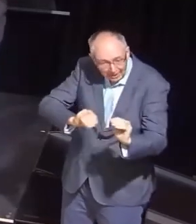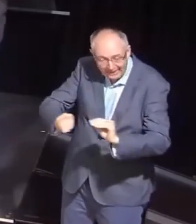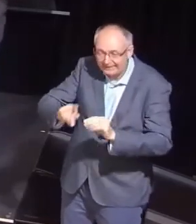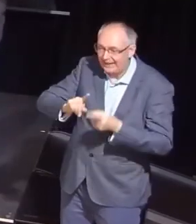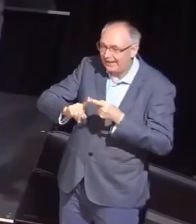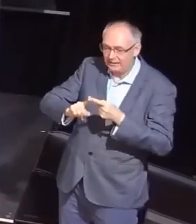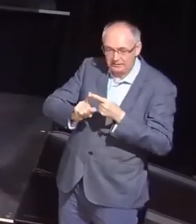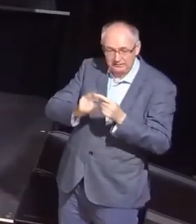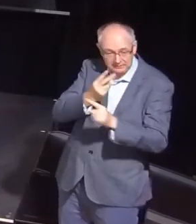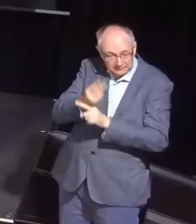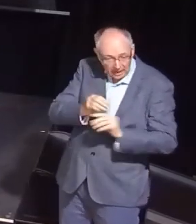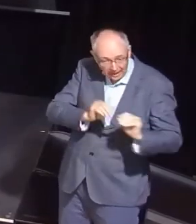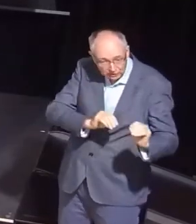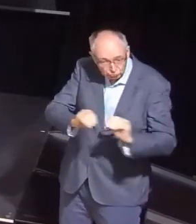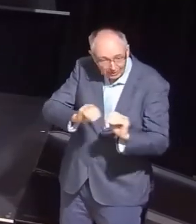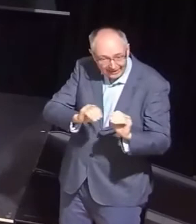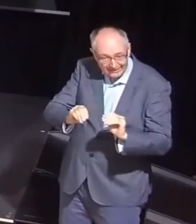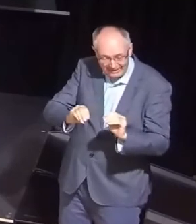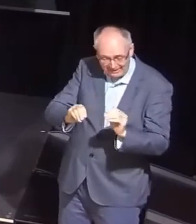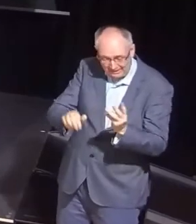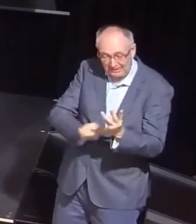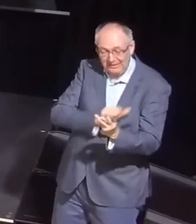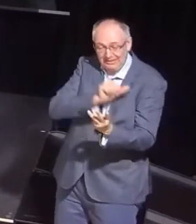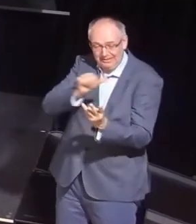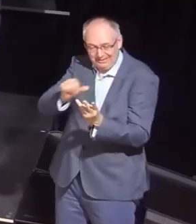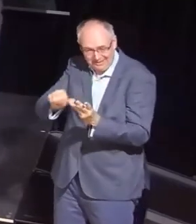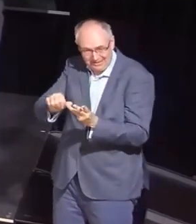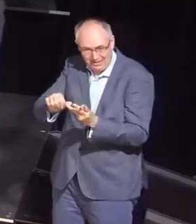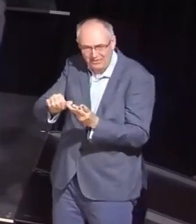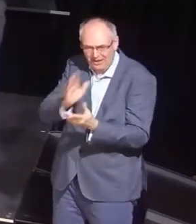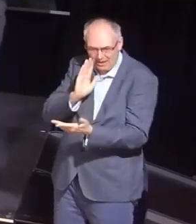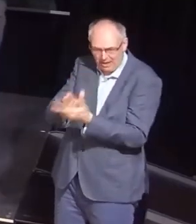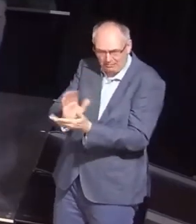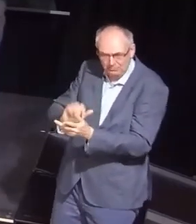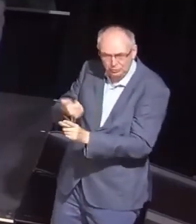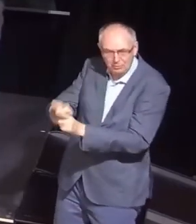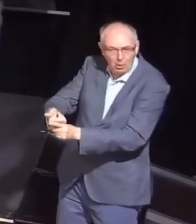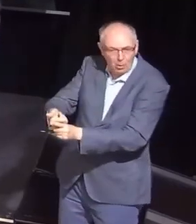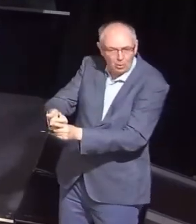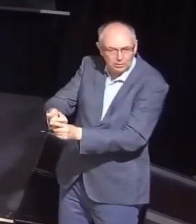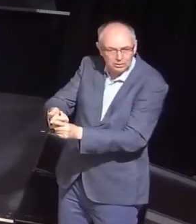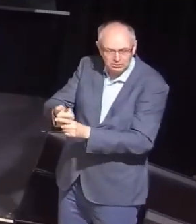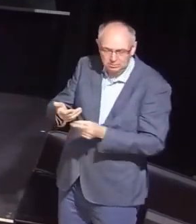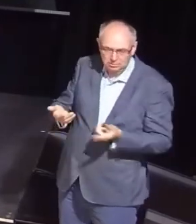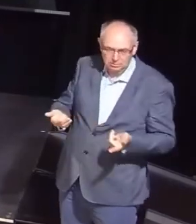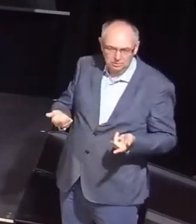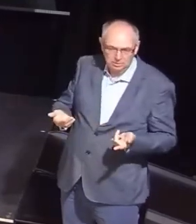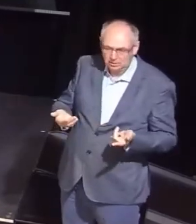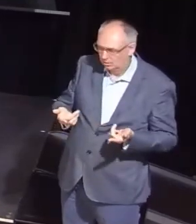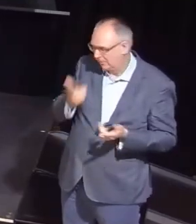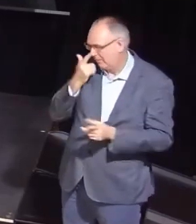and actually provide logistical support, such as supporting accessibility test efforts,